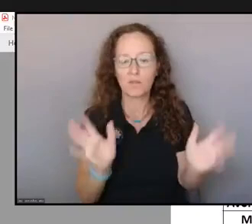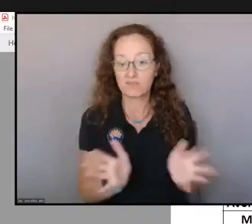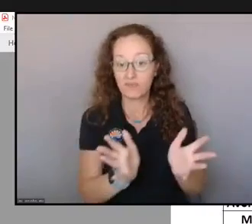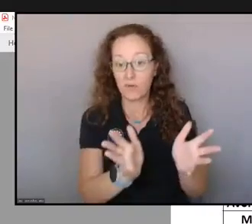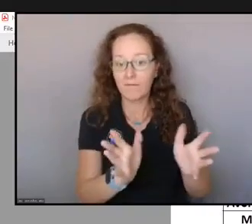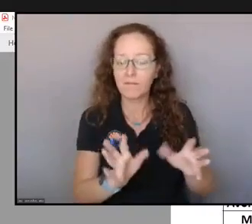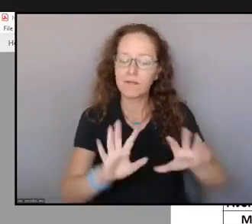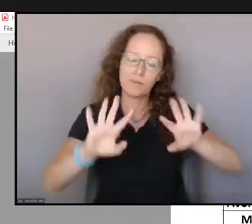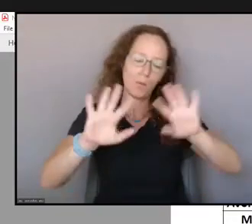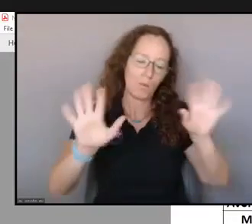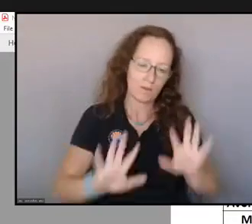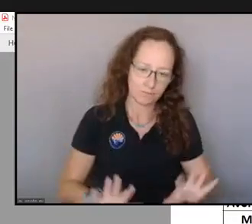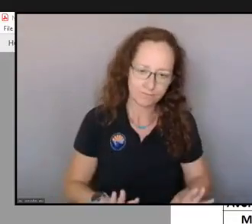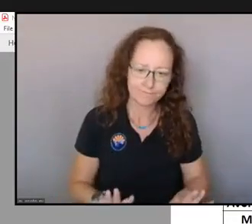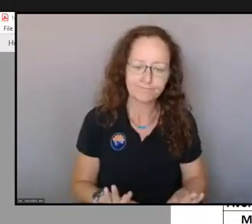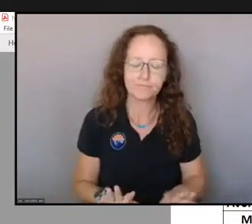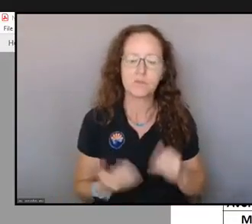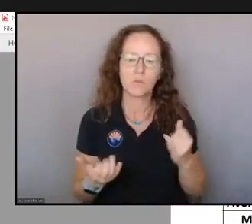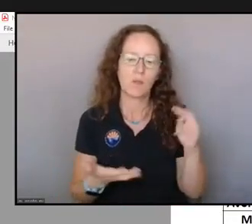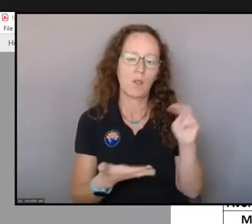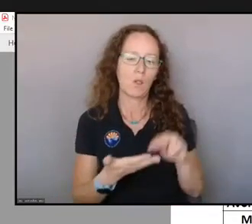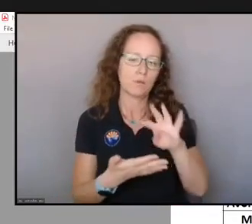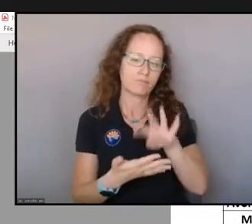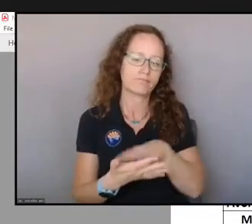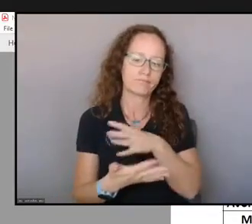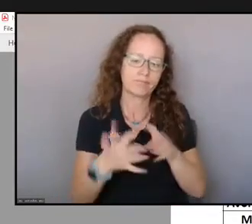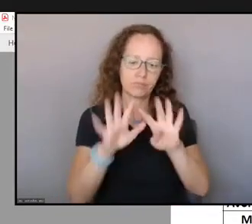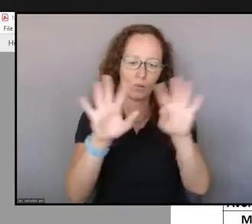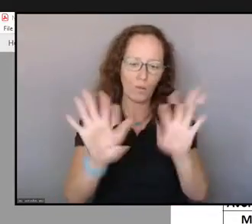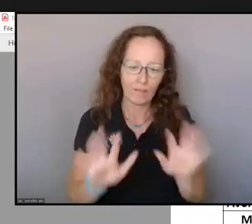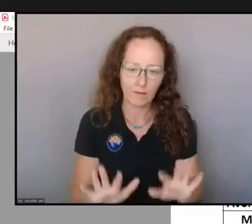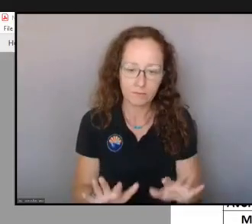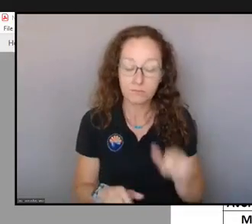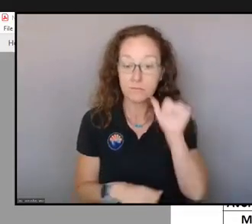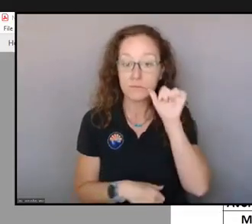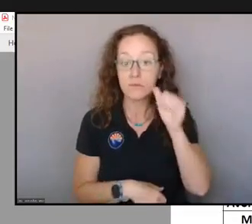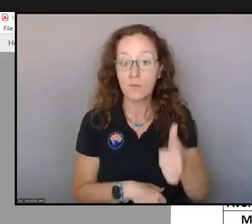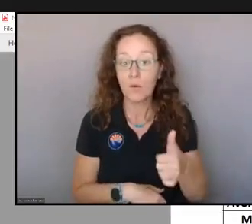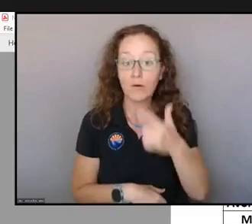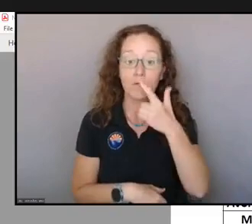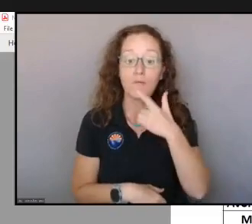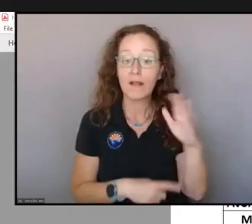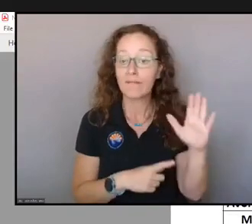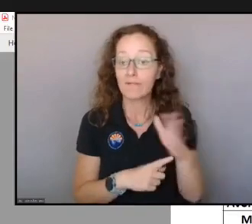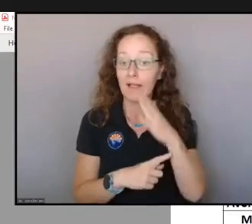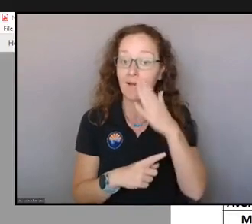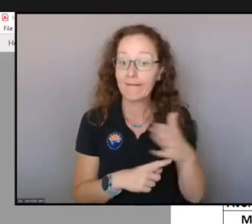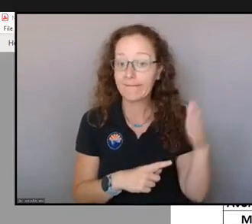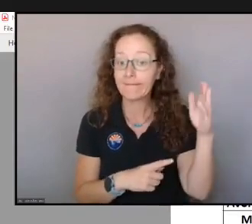WHAT'S COMING UP FOR US FOR TOMORROW. THE BIG NEWS IS THAT RED FLAG IS GOING TO BE FLYING